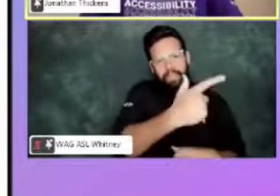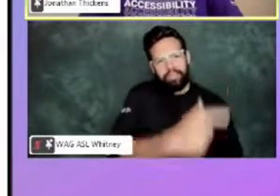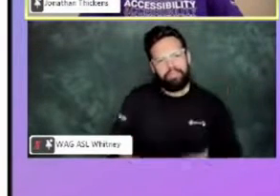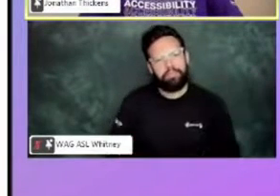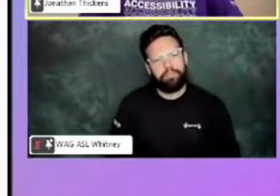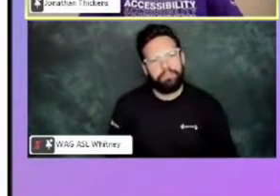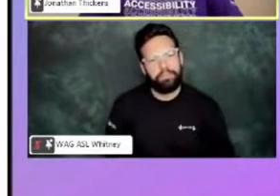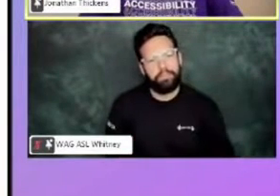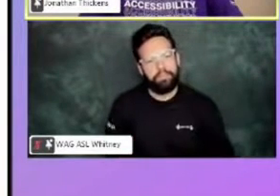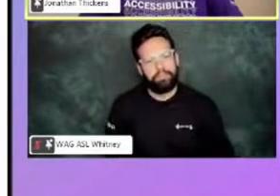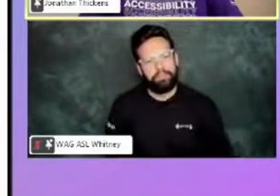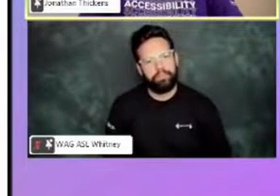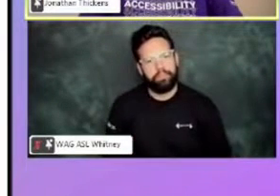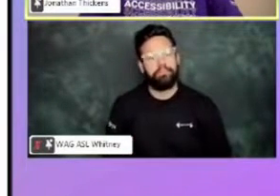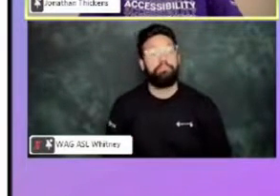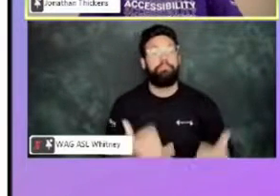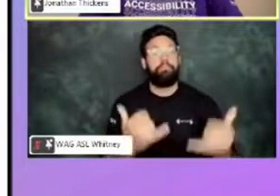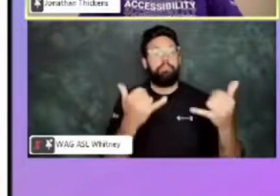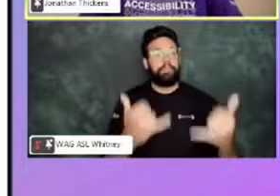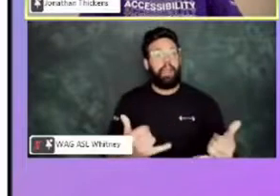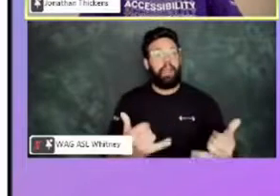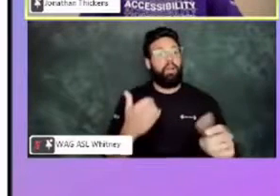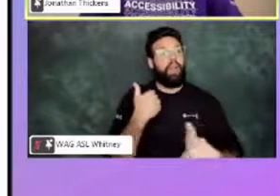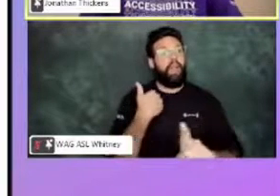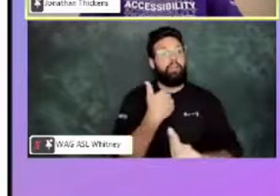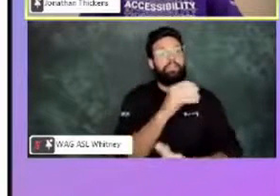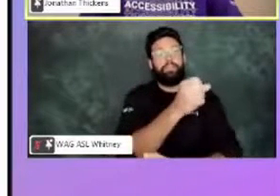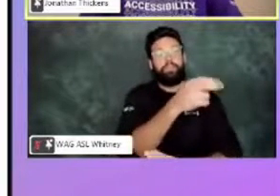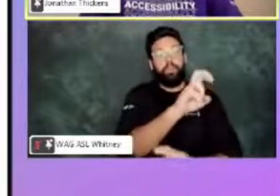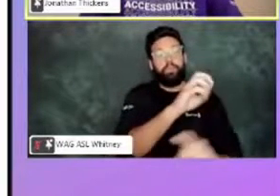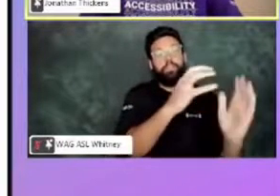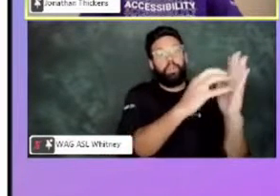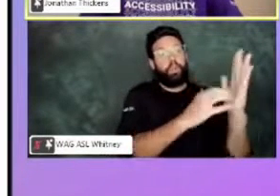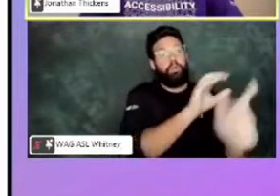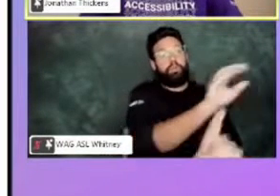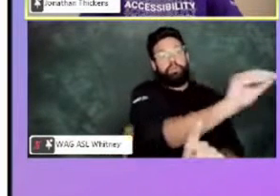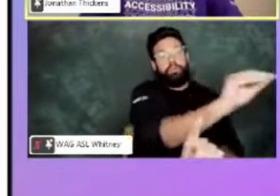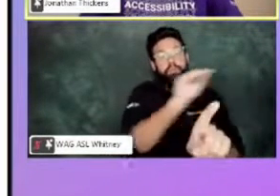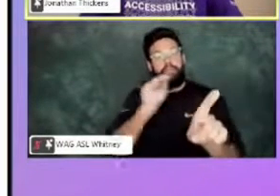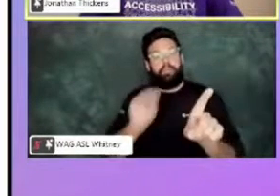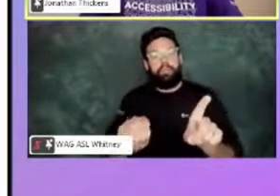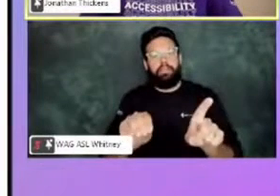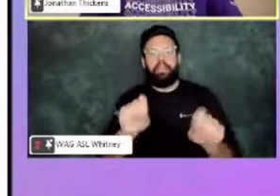Now that we've got the source code, I know that these images are decorative, so we can use a blank alt tag in this case.